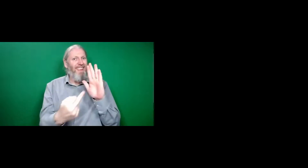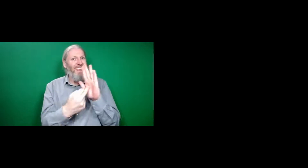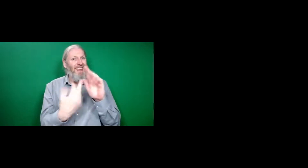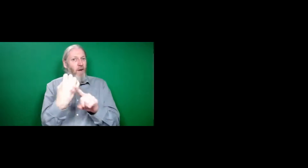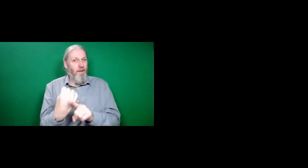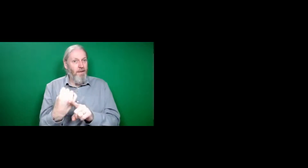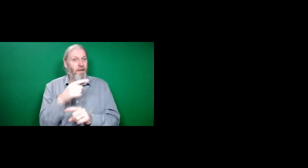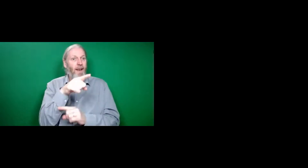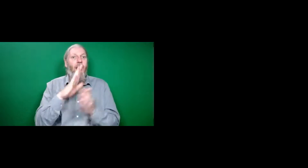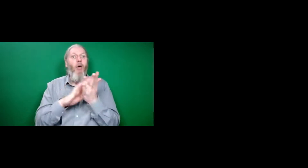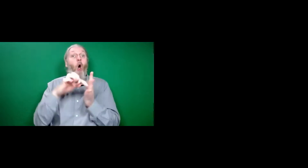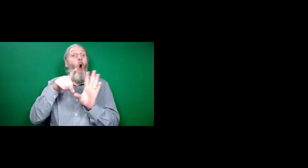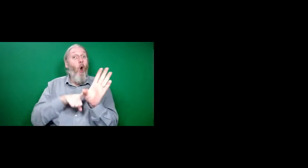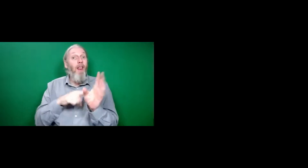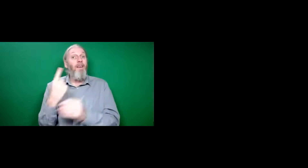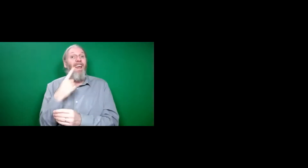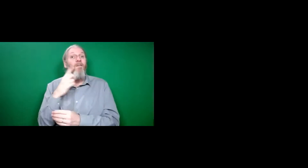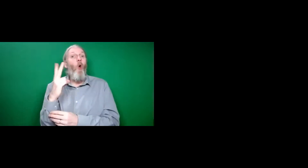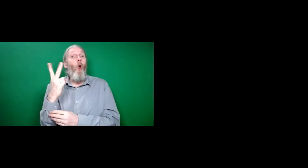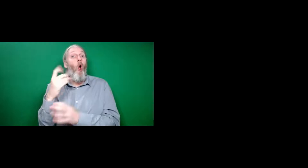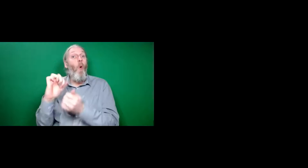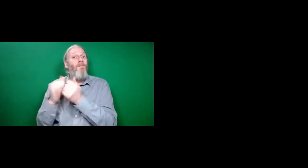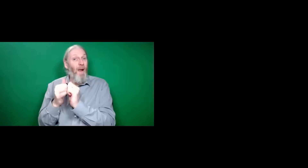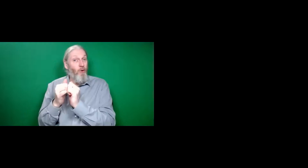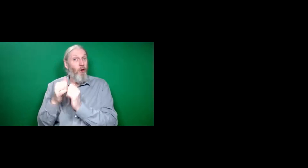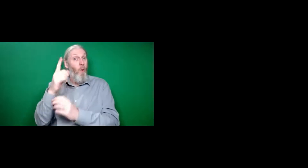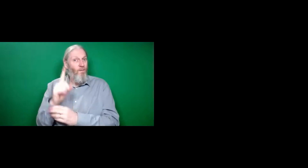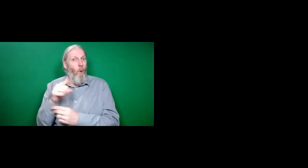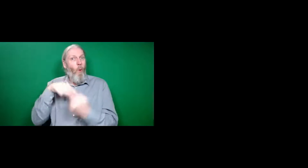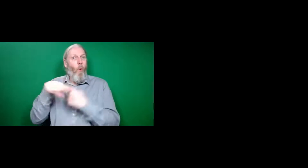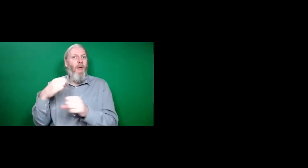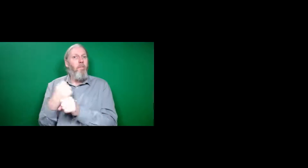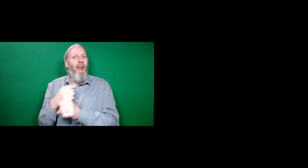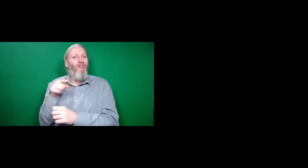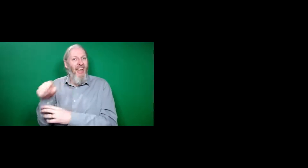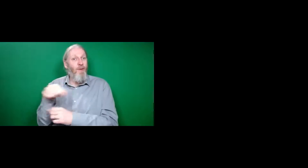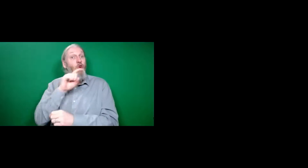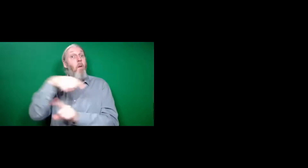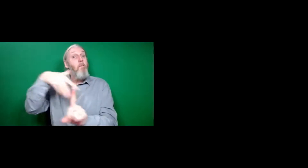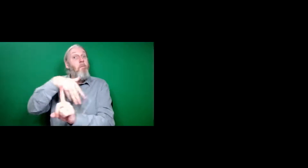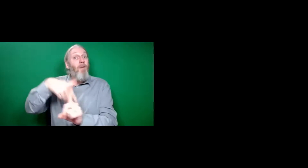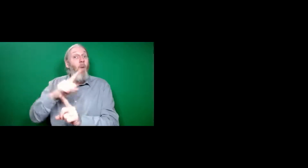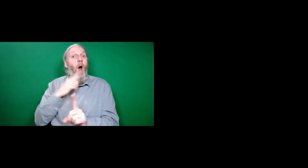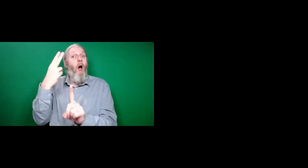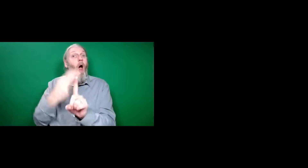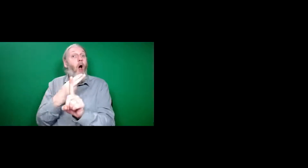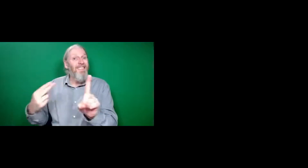use those and refurnish them. And, of course, the opportunities that section 106 planning gain offers us